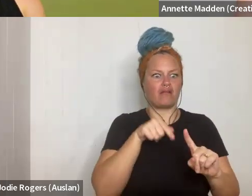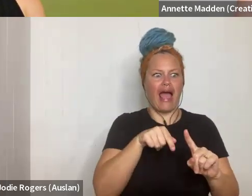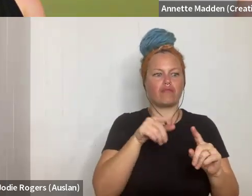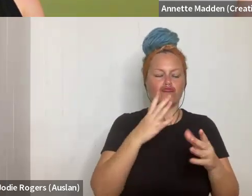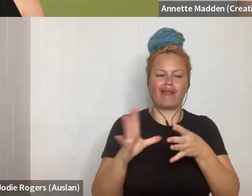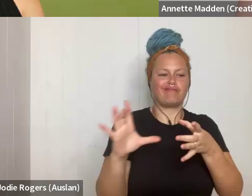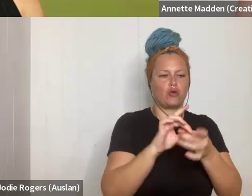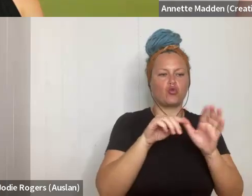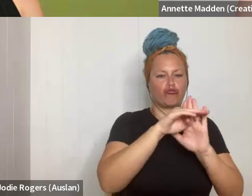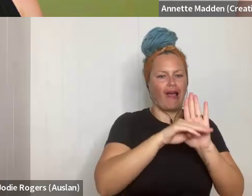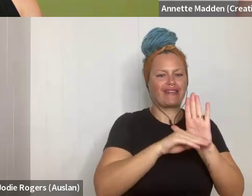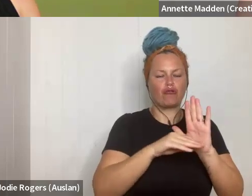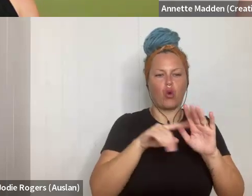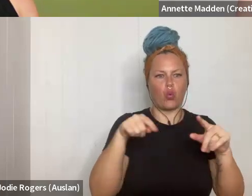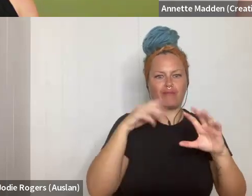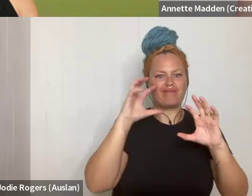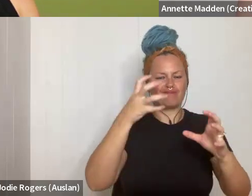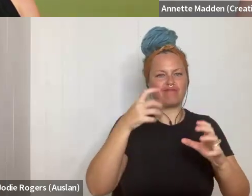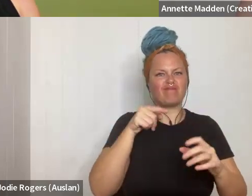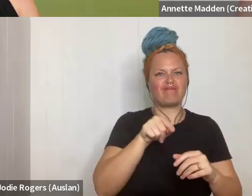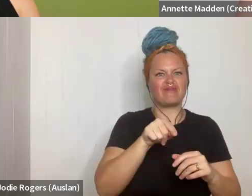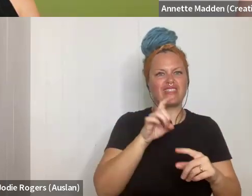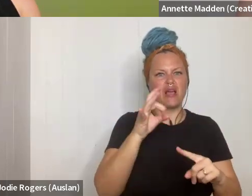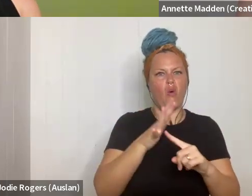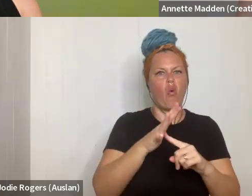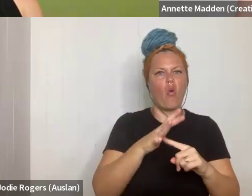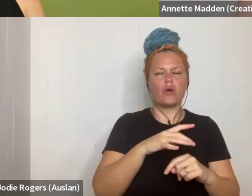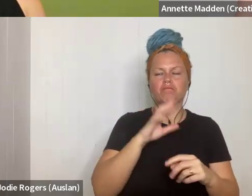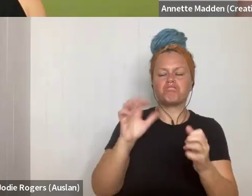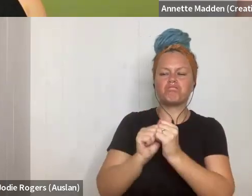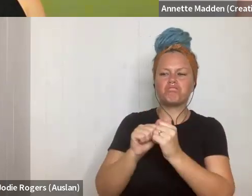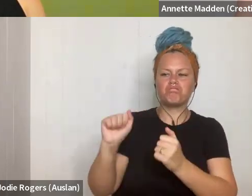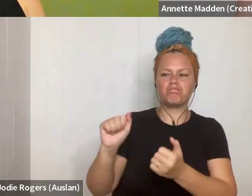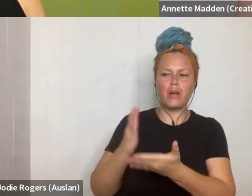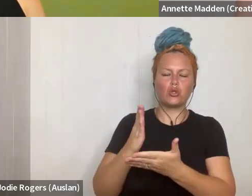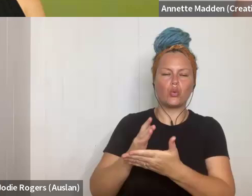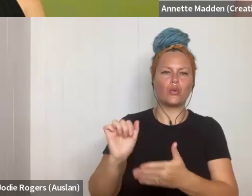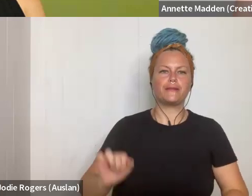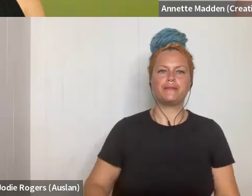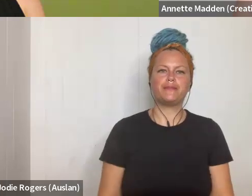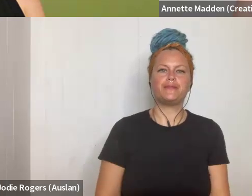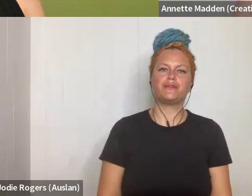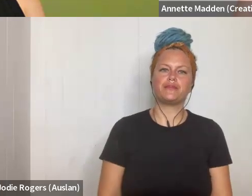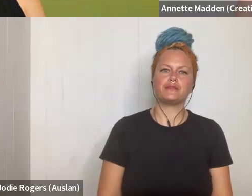the kinds of ins and outs of all of the things that you're doing. And what the impact